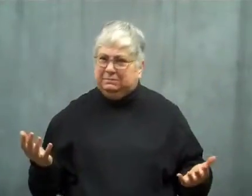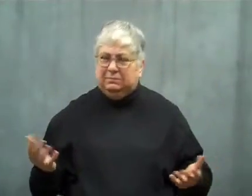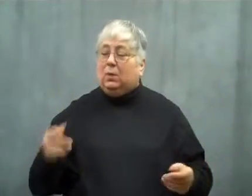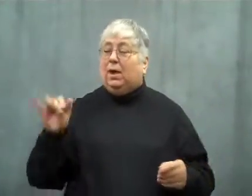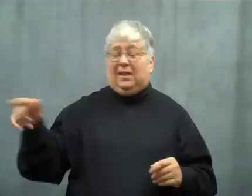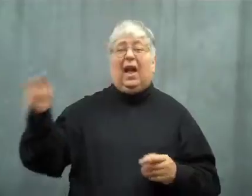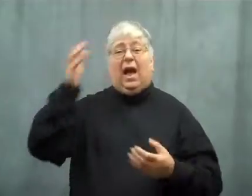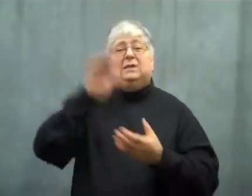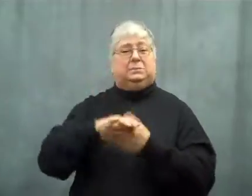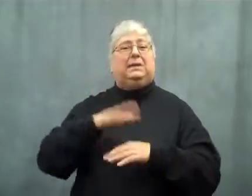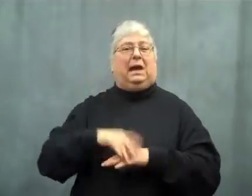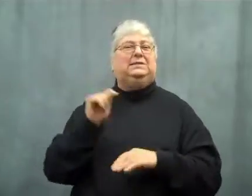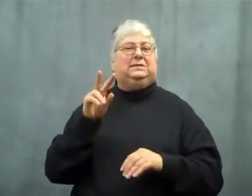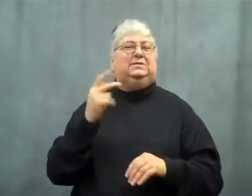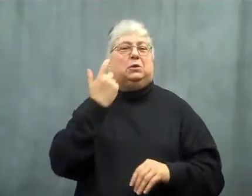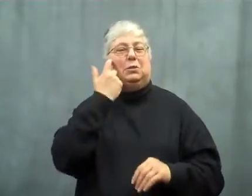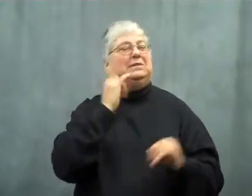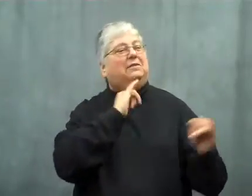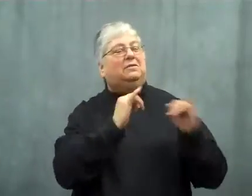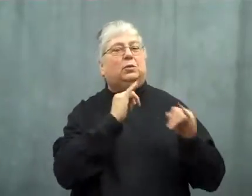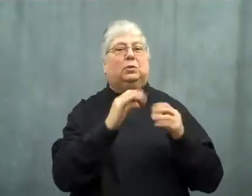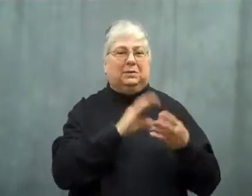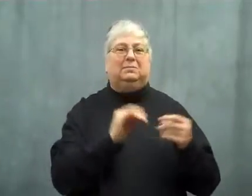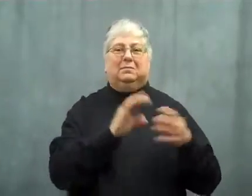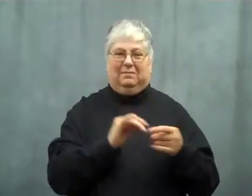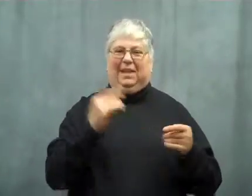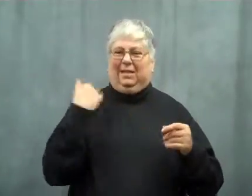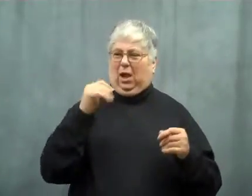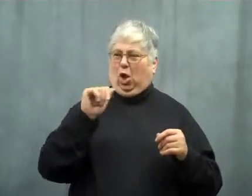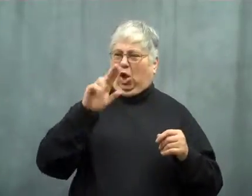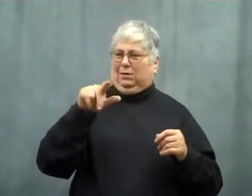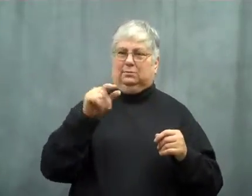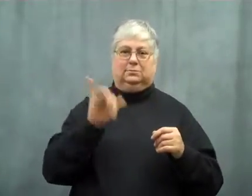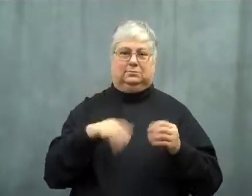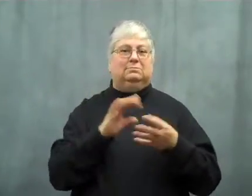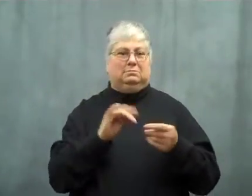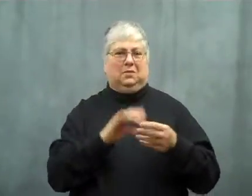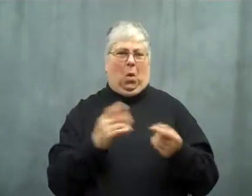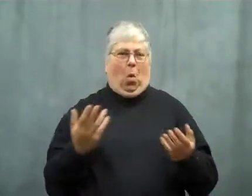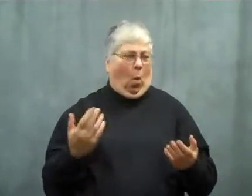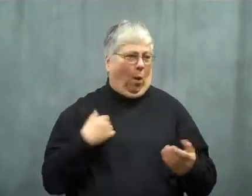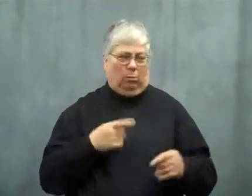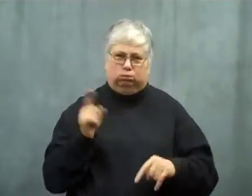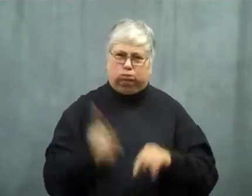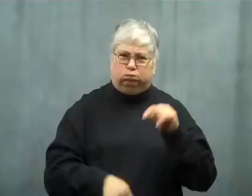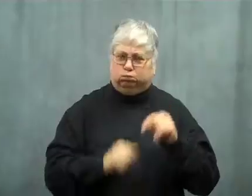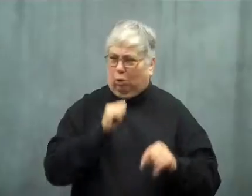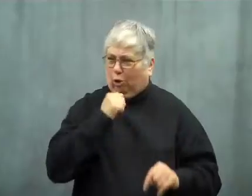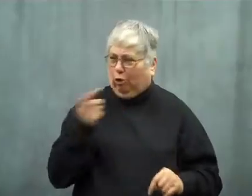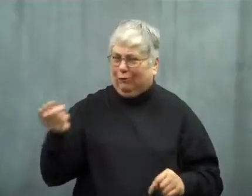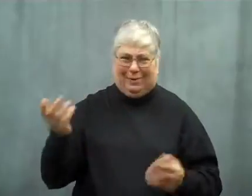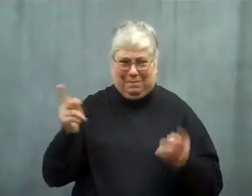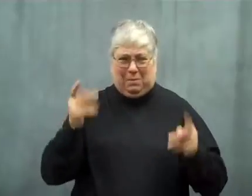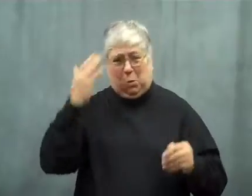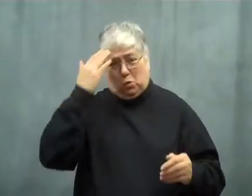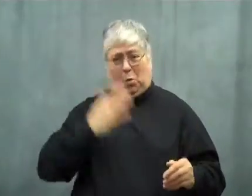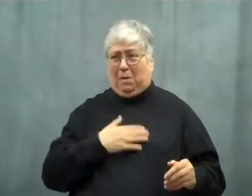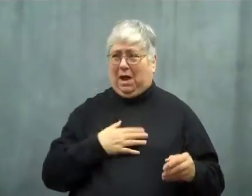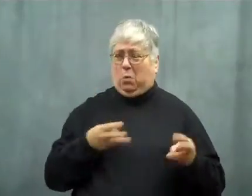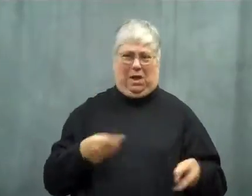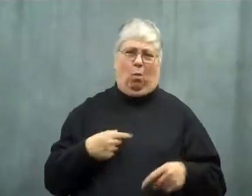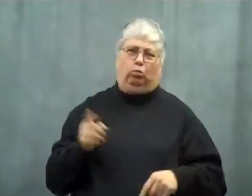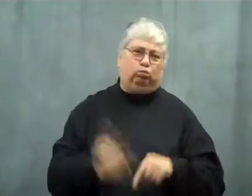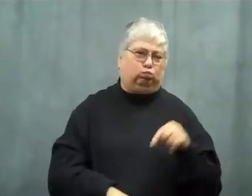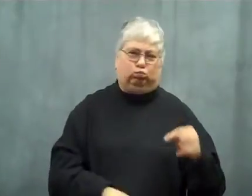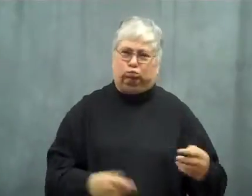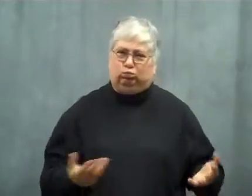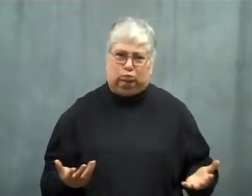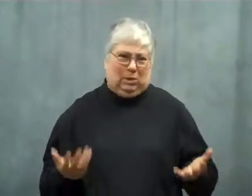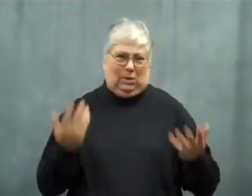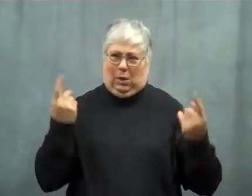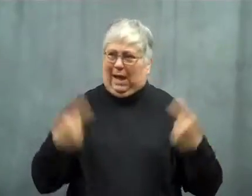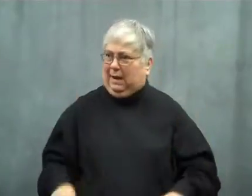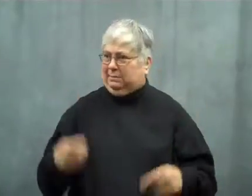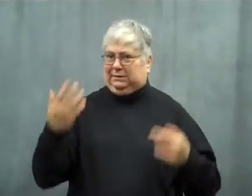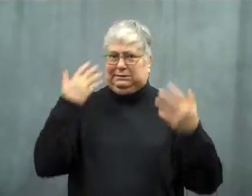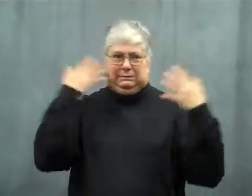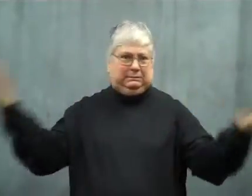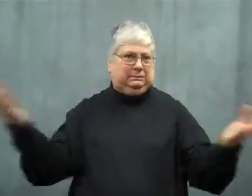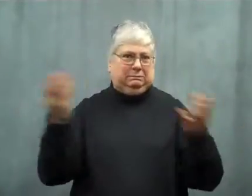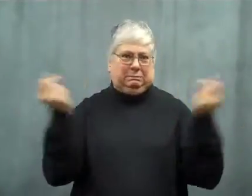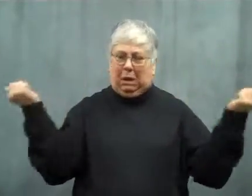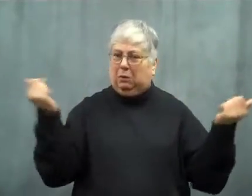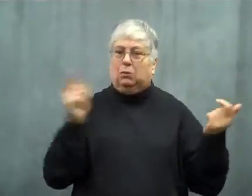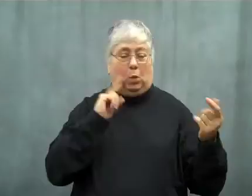The husband was on TV last August doing an interview.